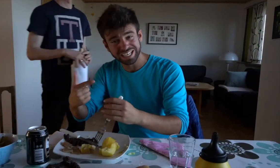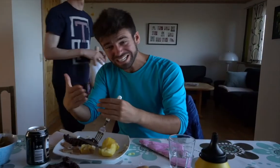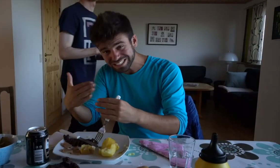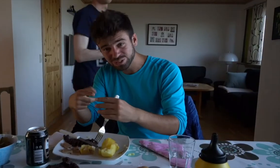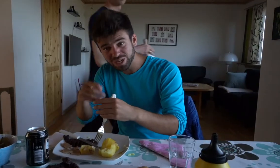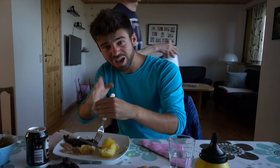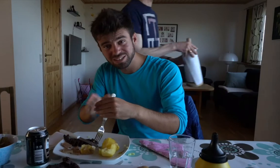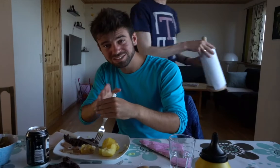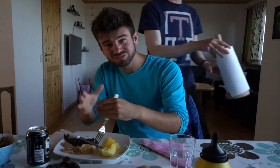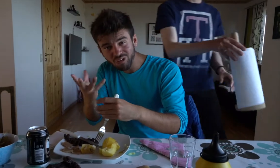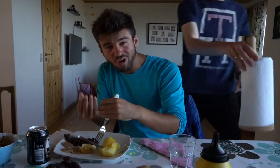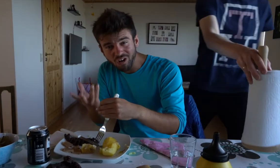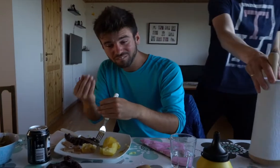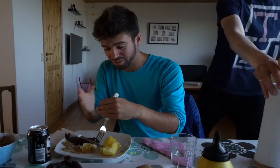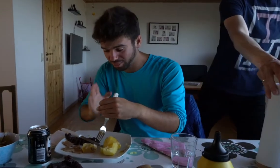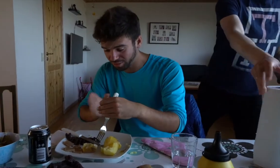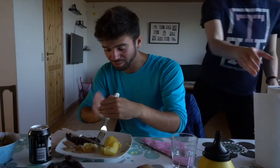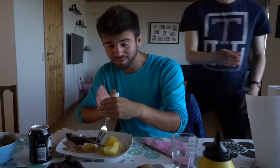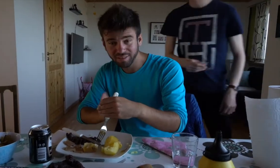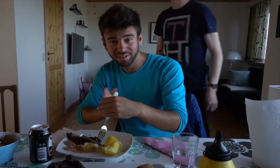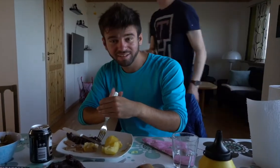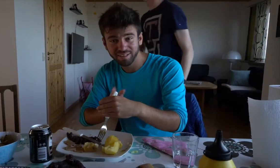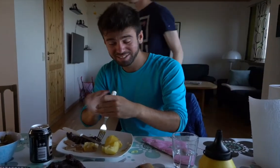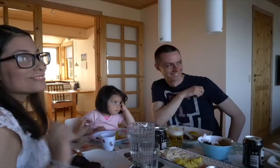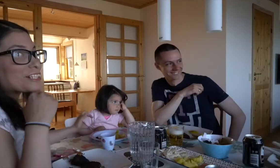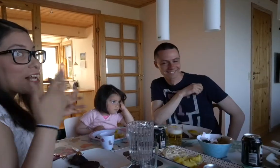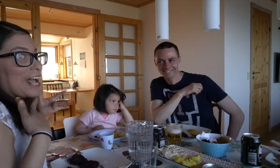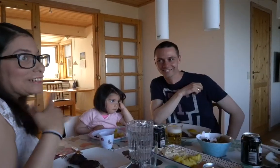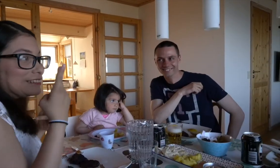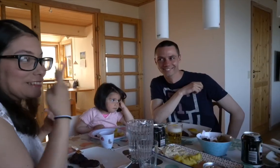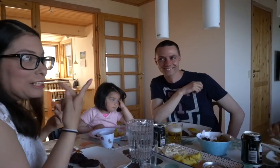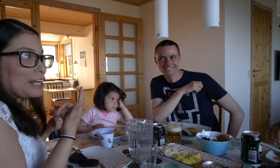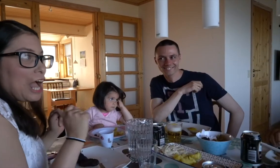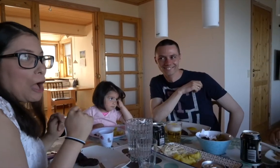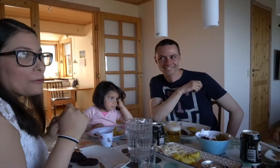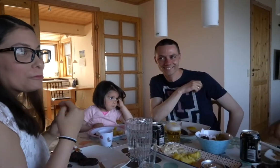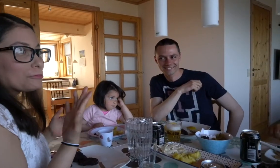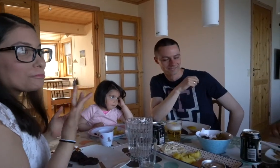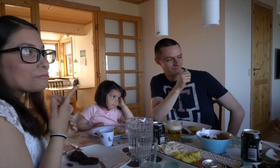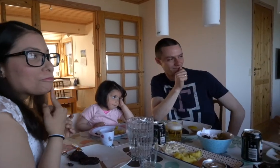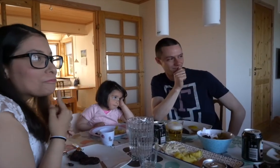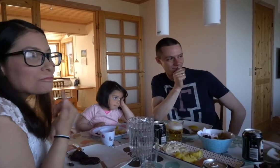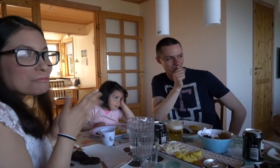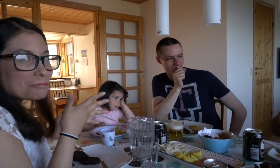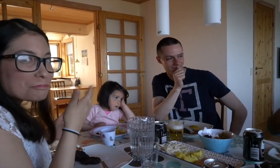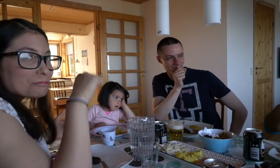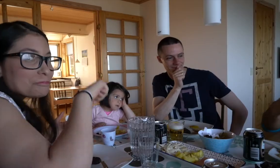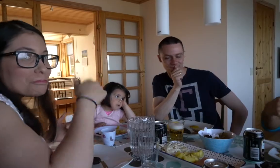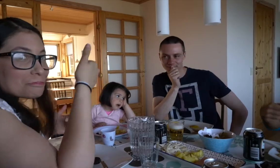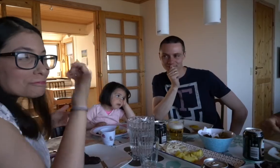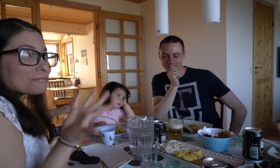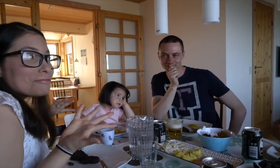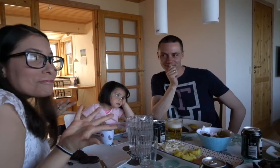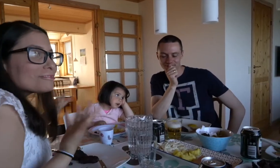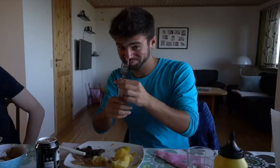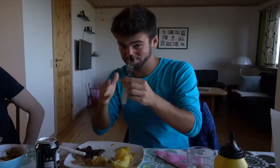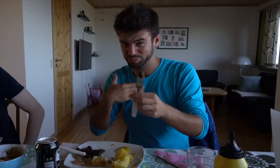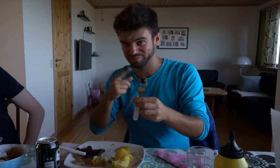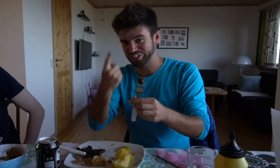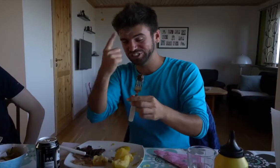Its so easy to cut, so soft. I"m excited to see what he thinks, will he like it or not? My first taste of whale.